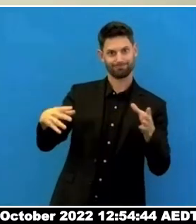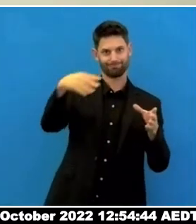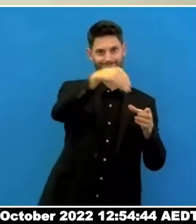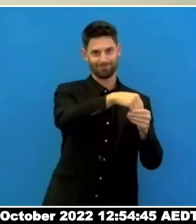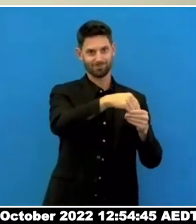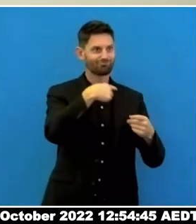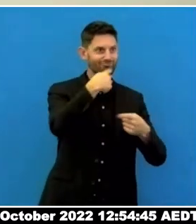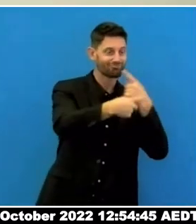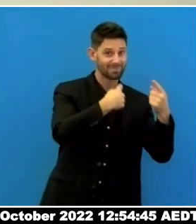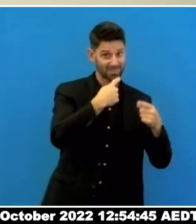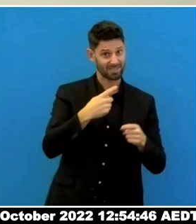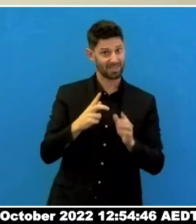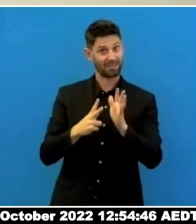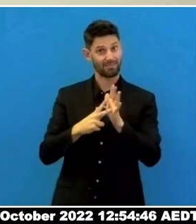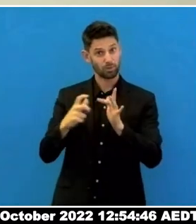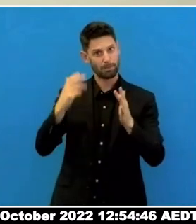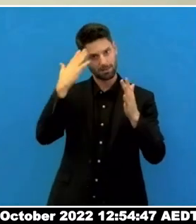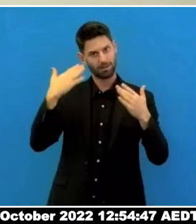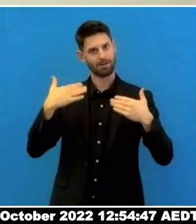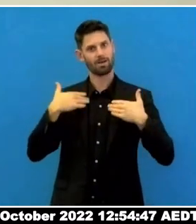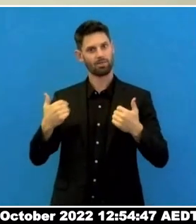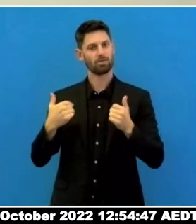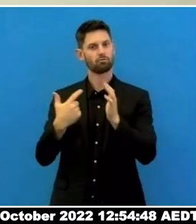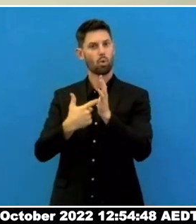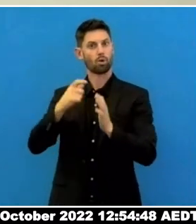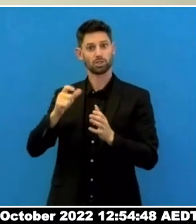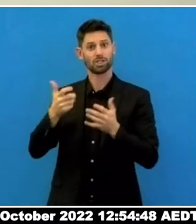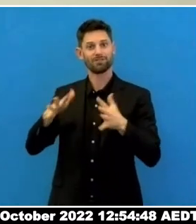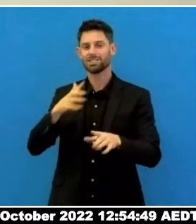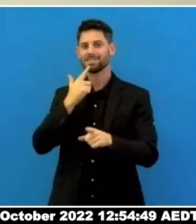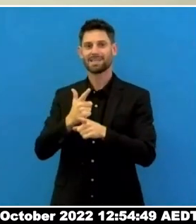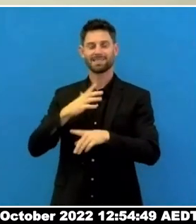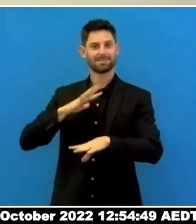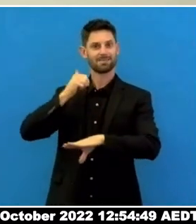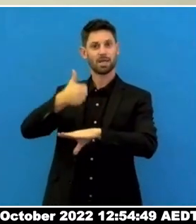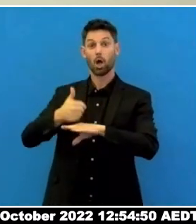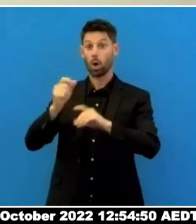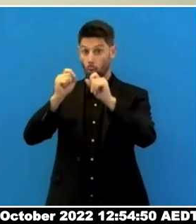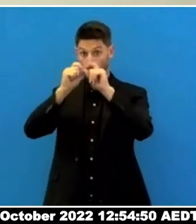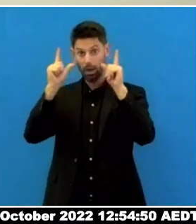which called for mental health information and awareness campaigns, for example, and called for the mental health service system